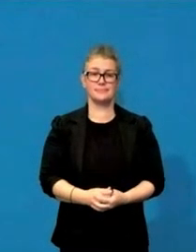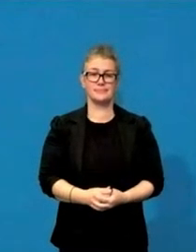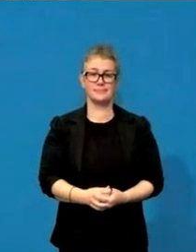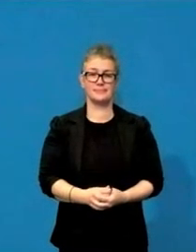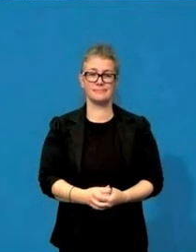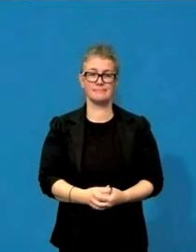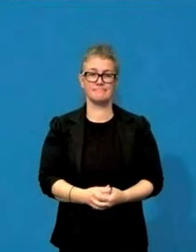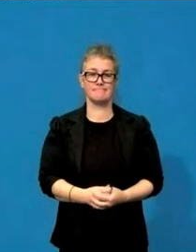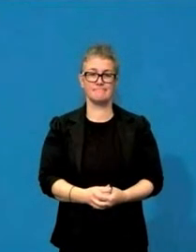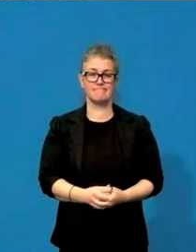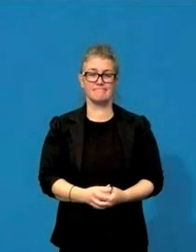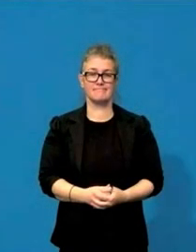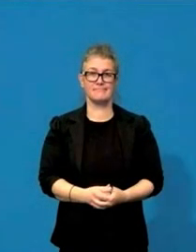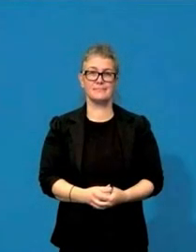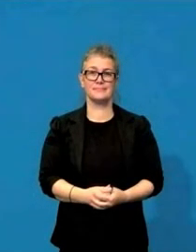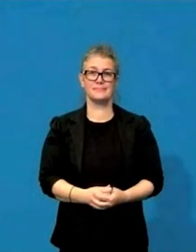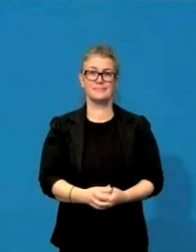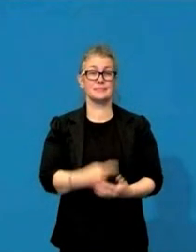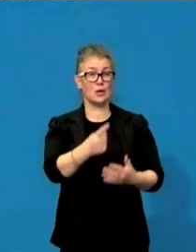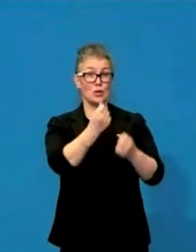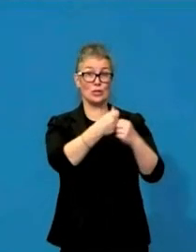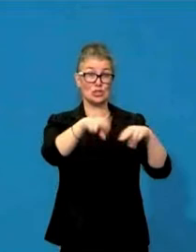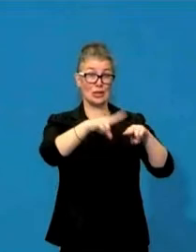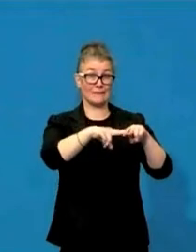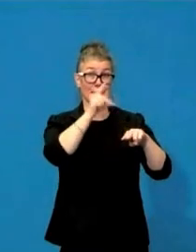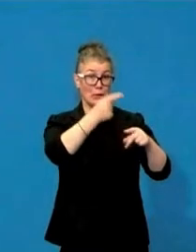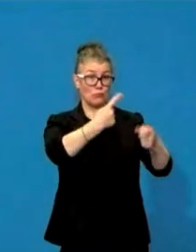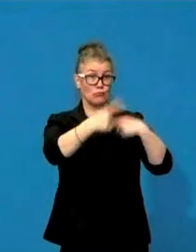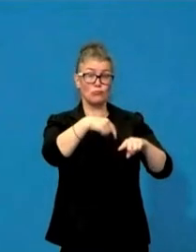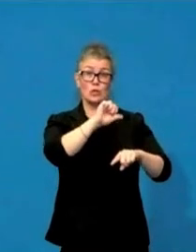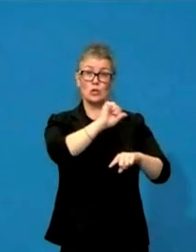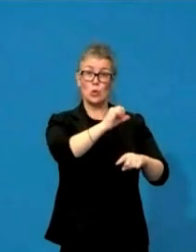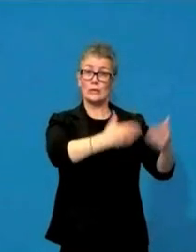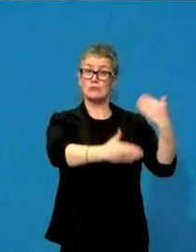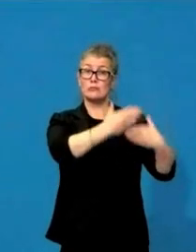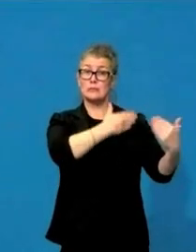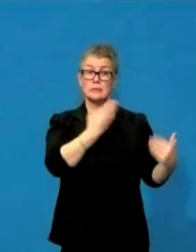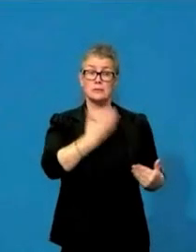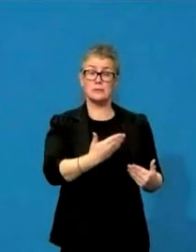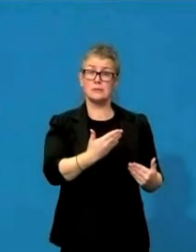Can you tell the Commissioners a little bit about your background, particularly in relation to your time in Fitzroy Valley?